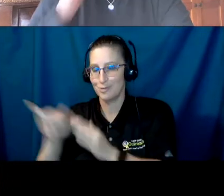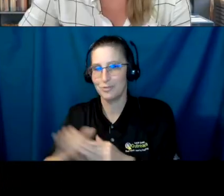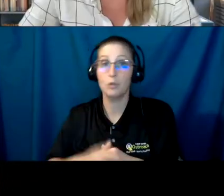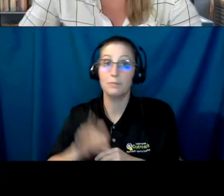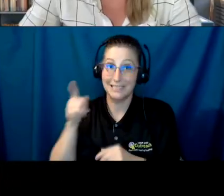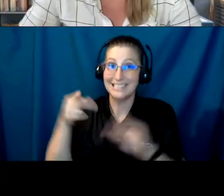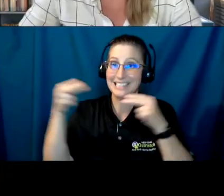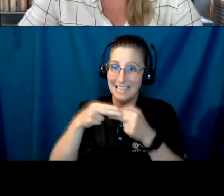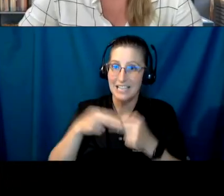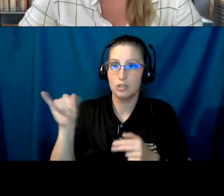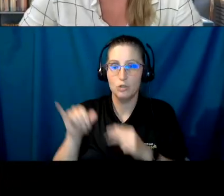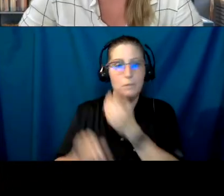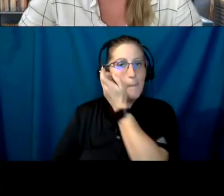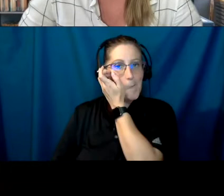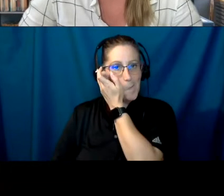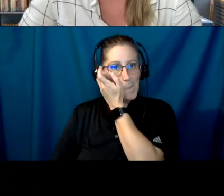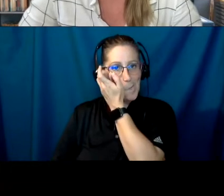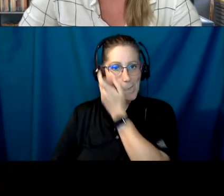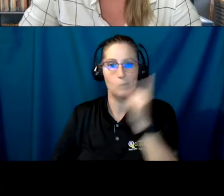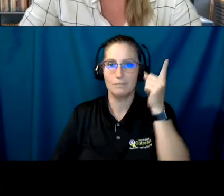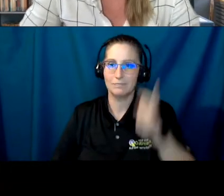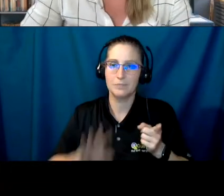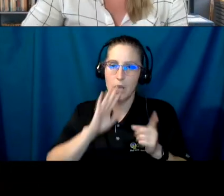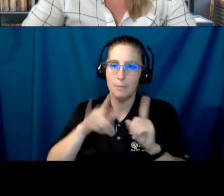Kayla Coburn: Yes, and this is just saying like how to provide this information. So this